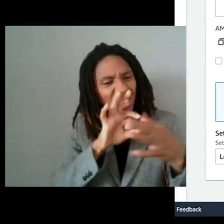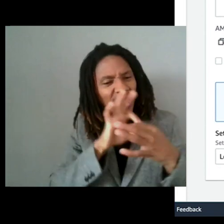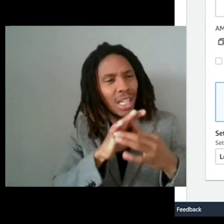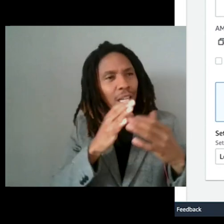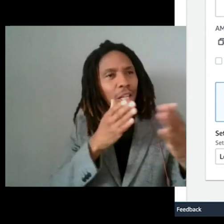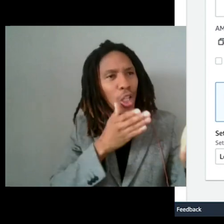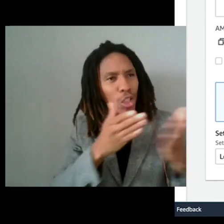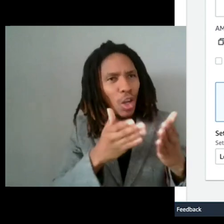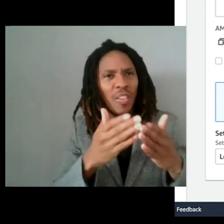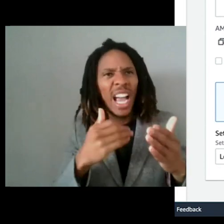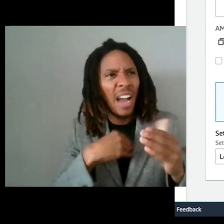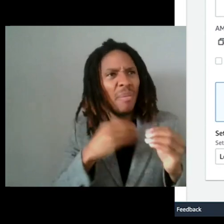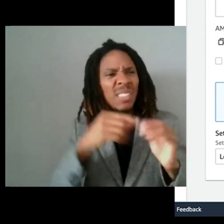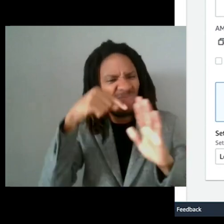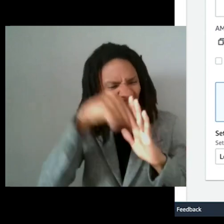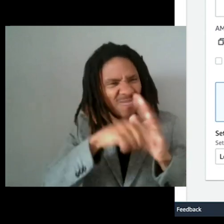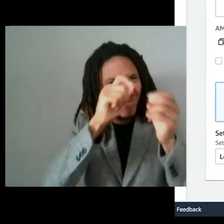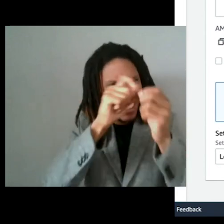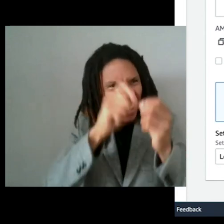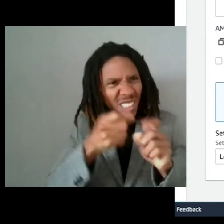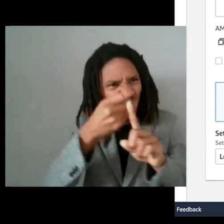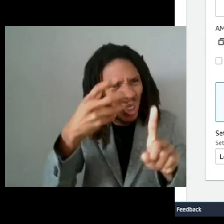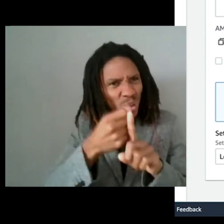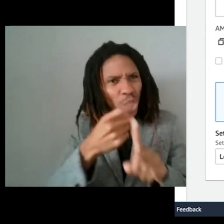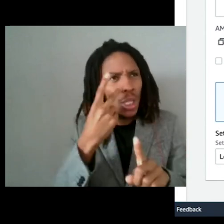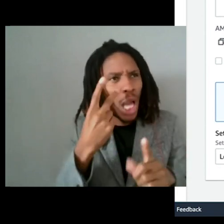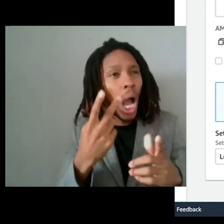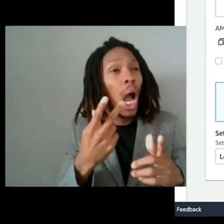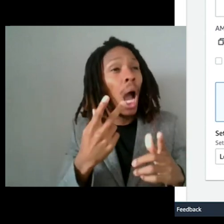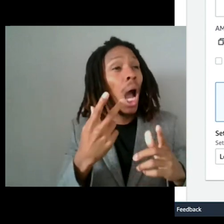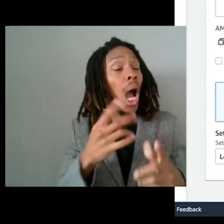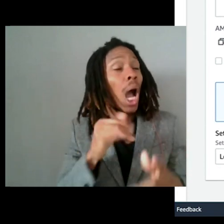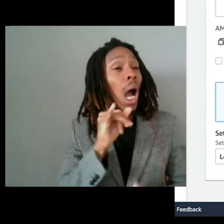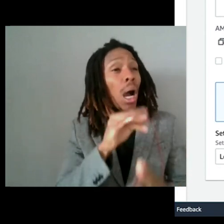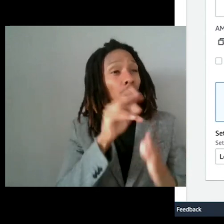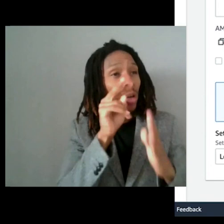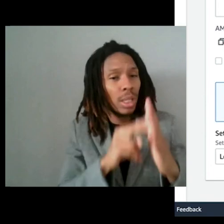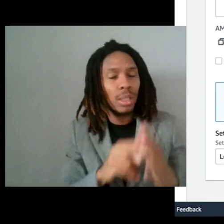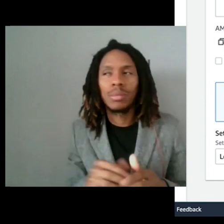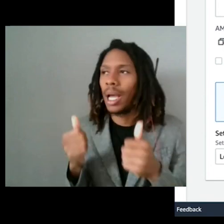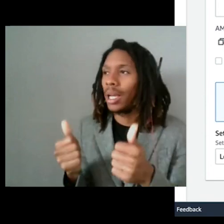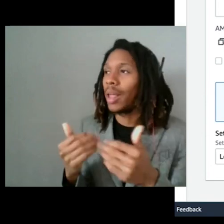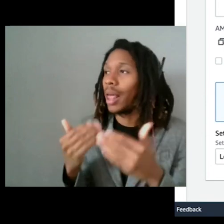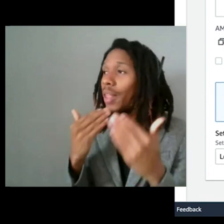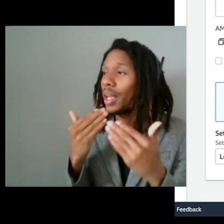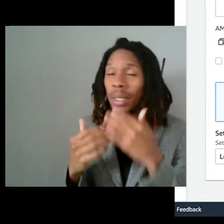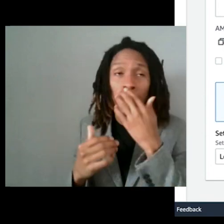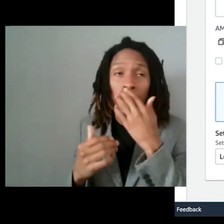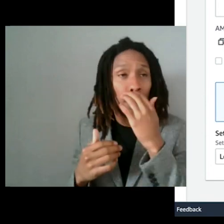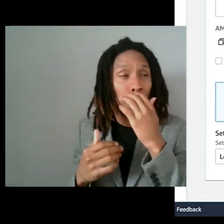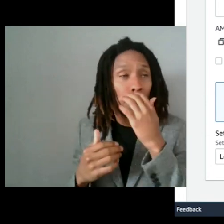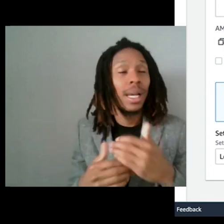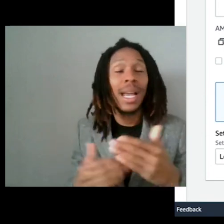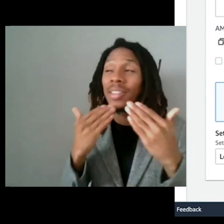about the things we talked about. So you can really see what's going on. Excellent. - Awesome. Well, thank you so much Paul and Hanzhoo for joining us.